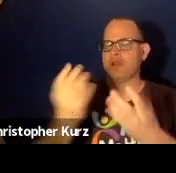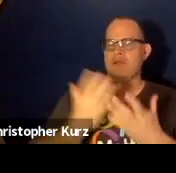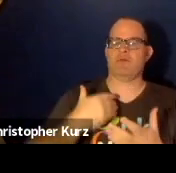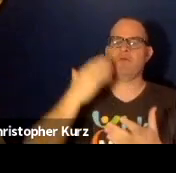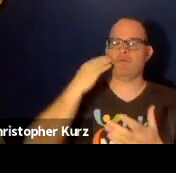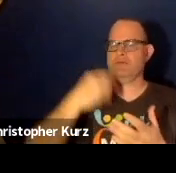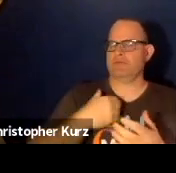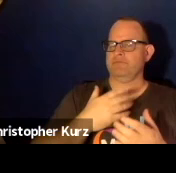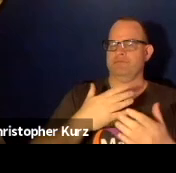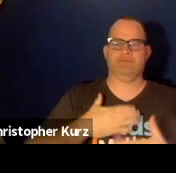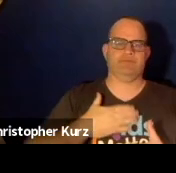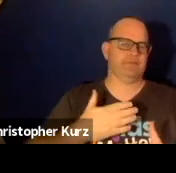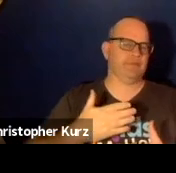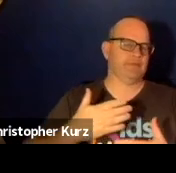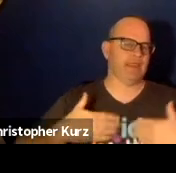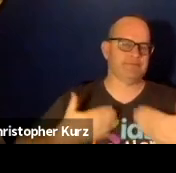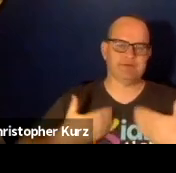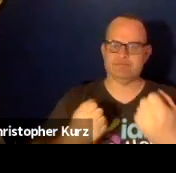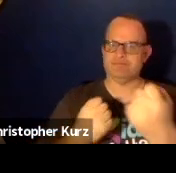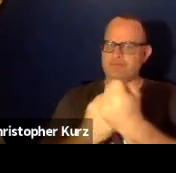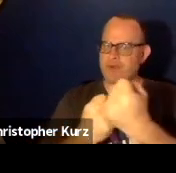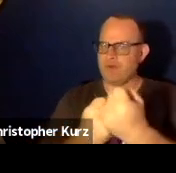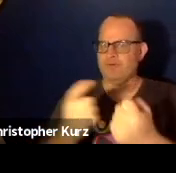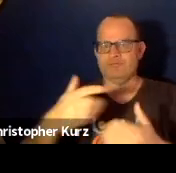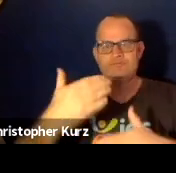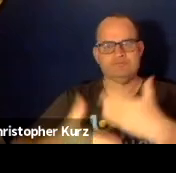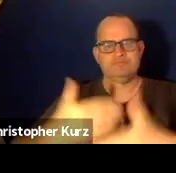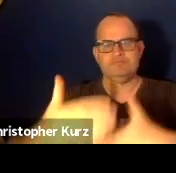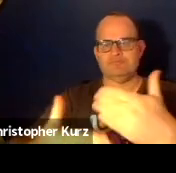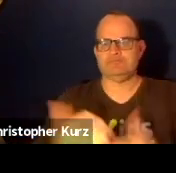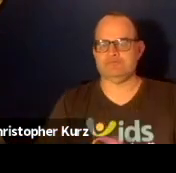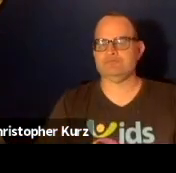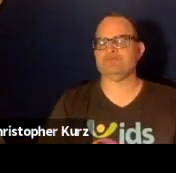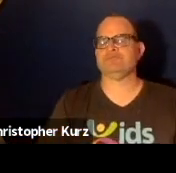We want to encourage the community to be motivated